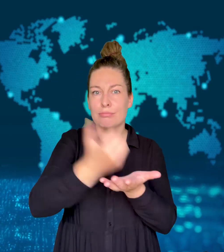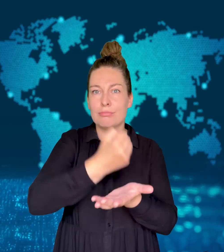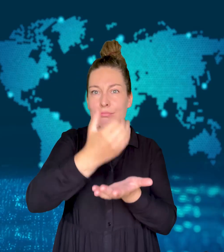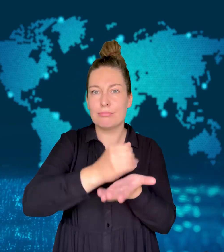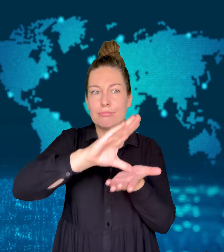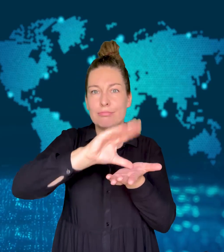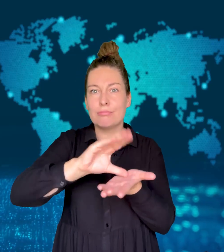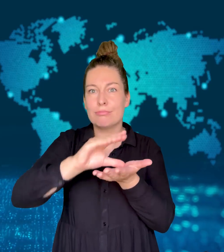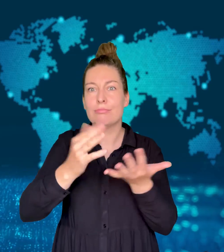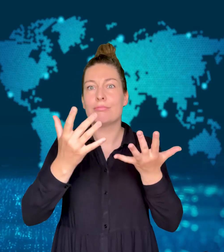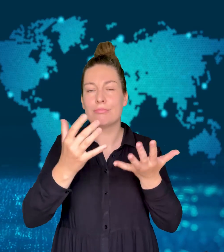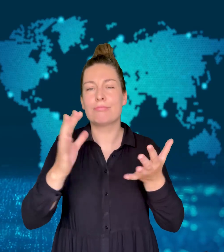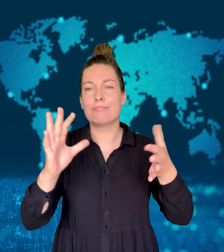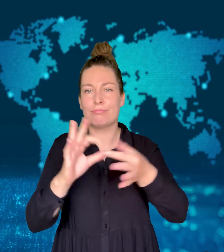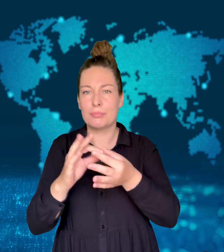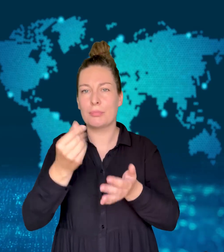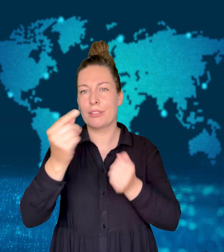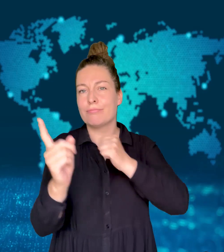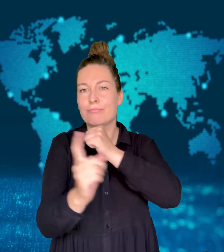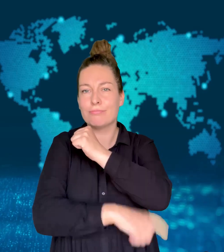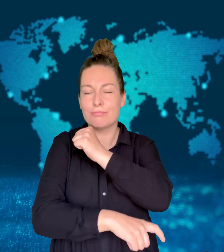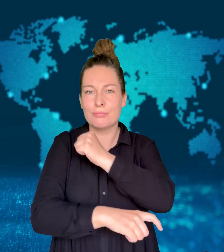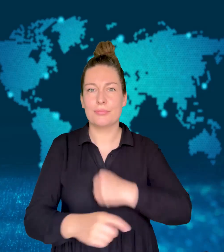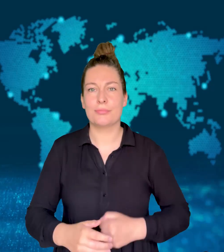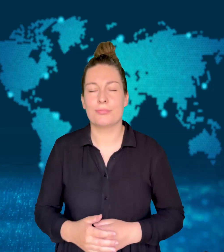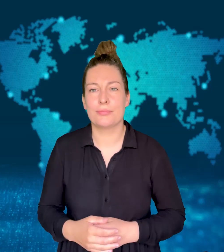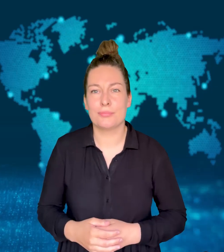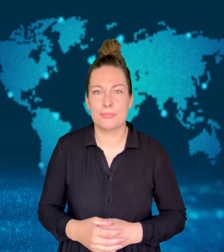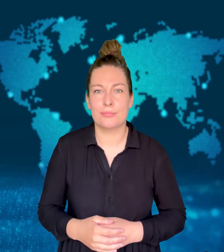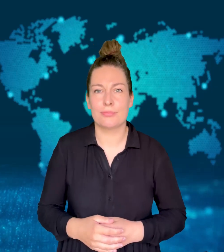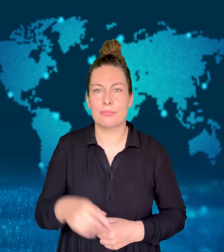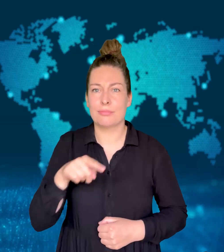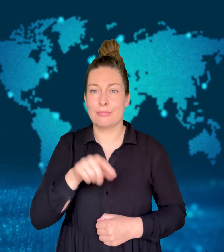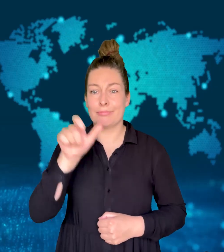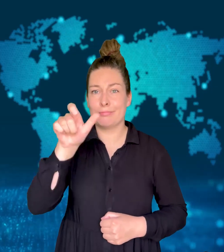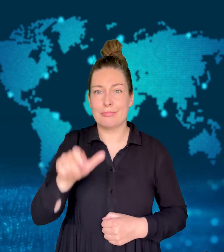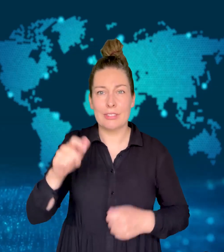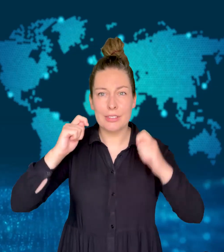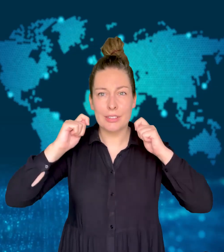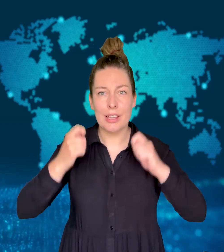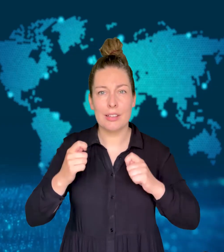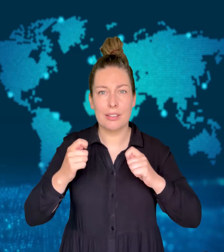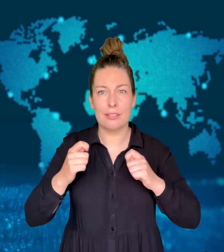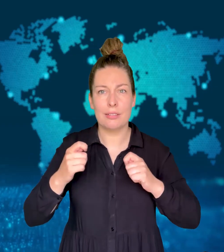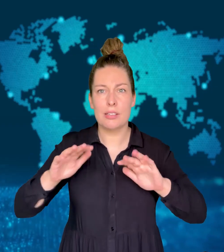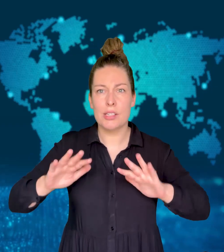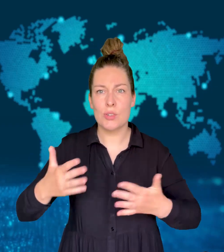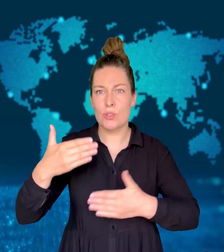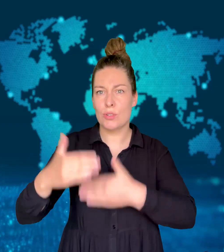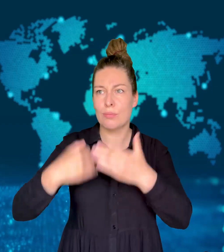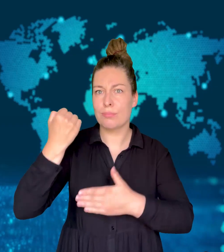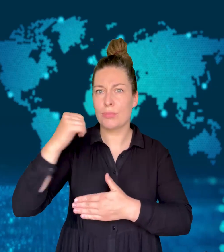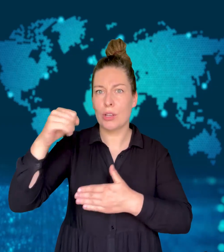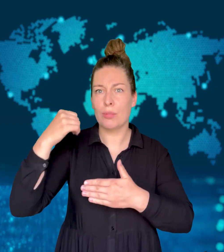Thunberg has been fined. The amount of that fine will be based on her income.